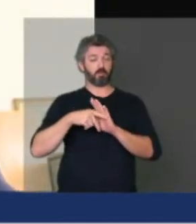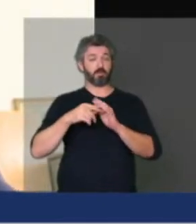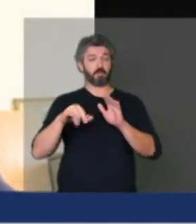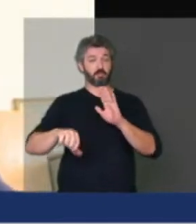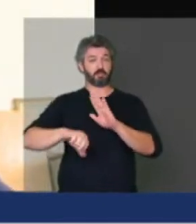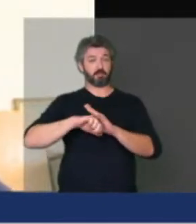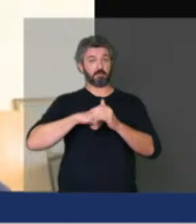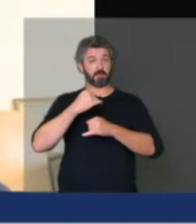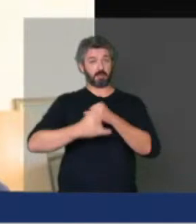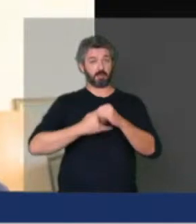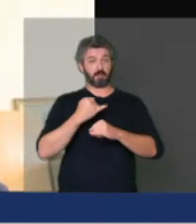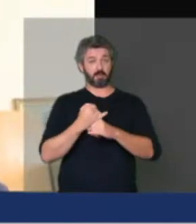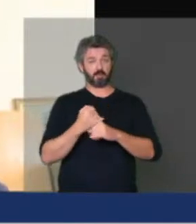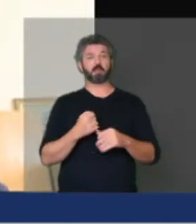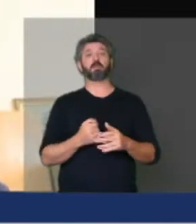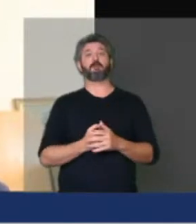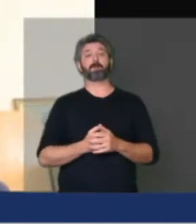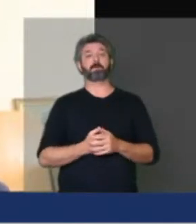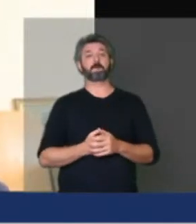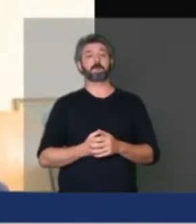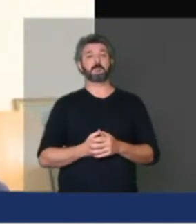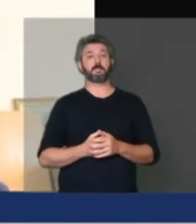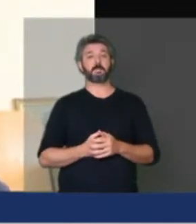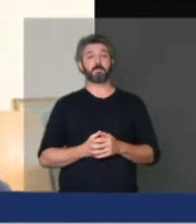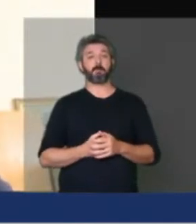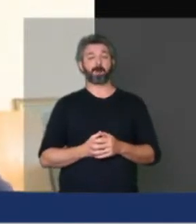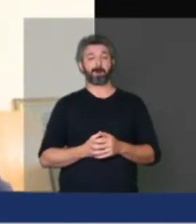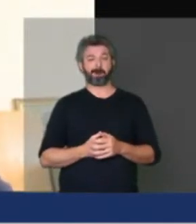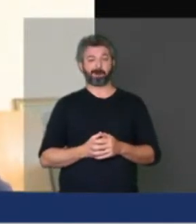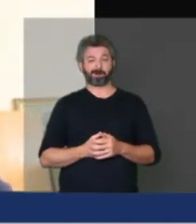UM DEVER DE CADA PAÍS MEMBRO DESTRATO ADO DA CONVENÇÃO DE BUDAPESTE. É IMPORTANTE